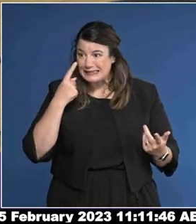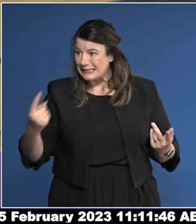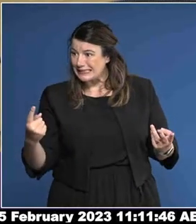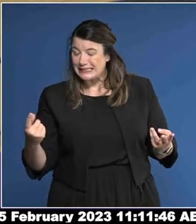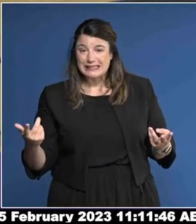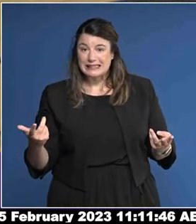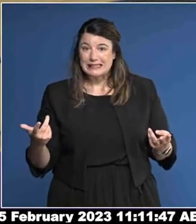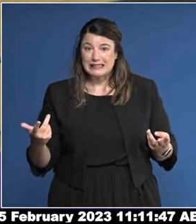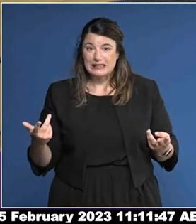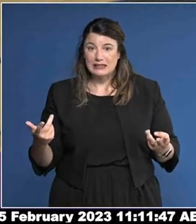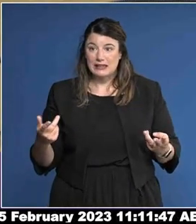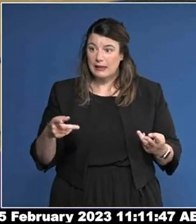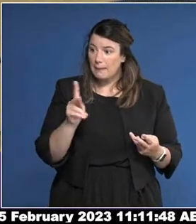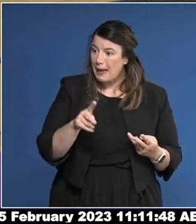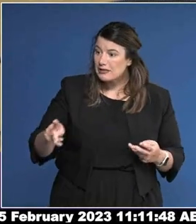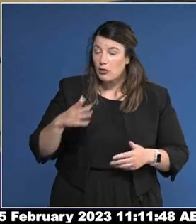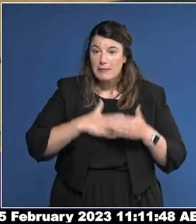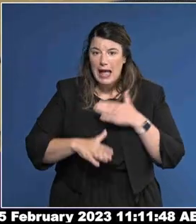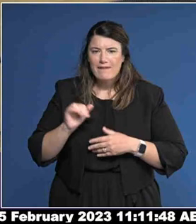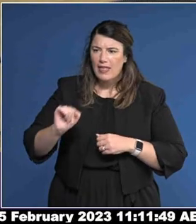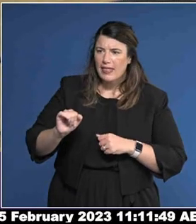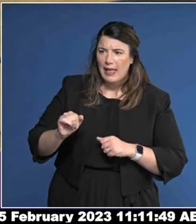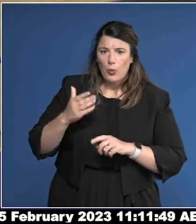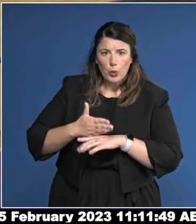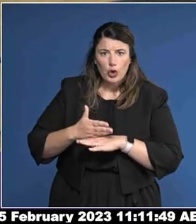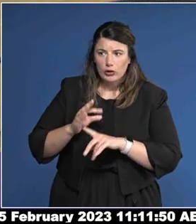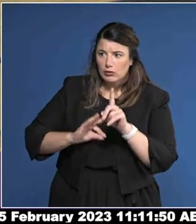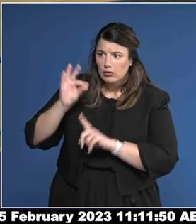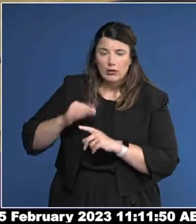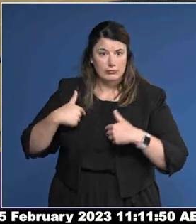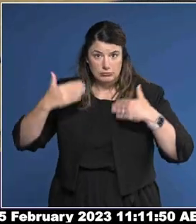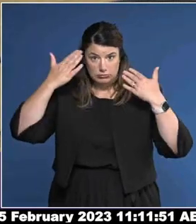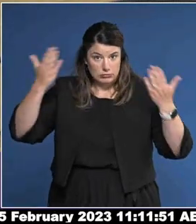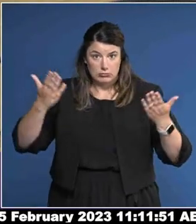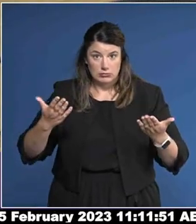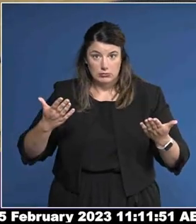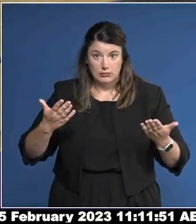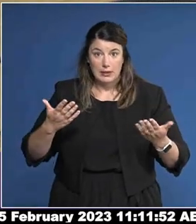of behaviour with our participants when matched with certain staff, and they were left vulnerable and open because of that.